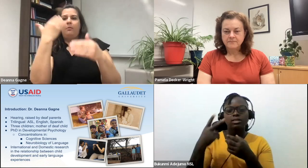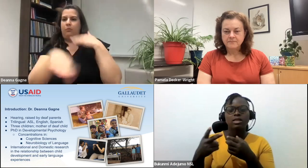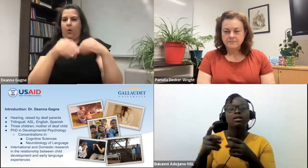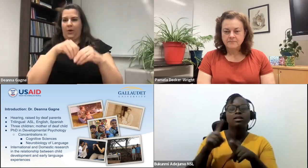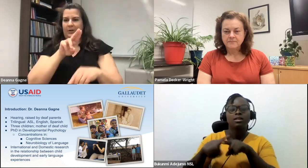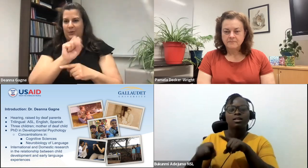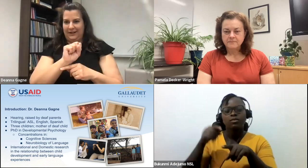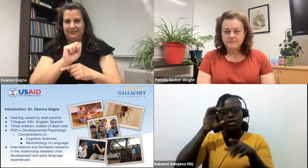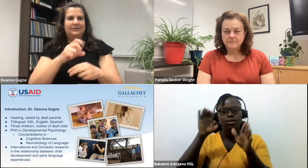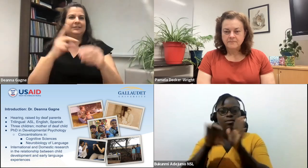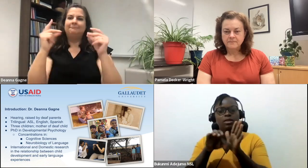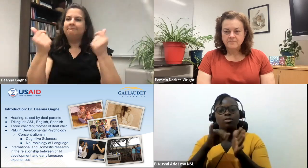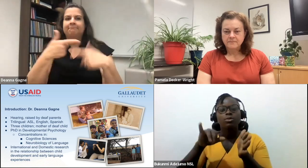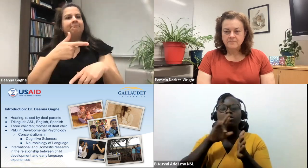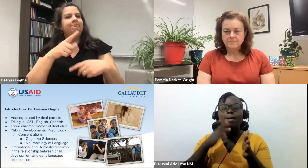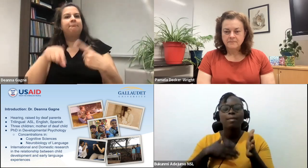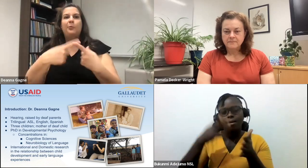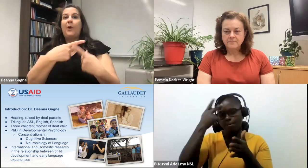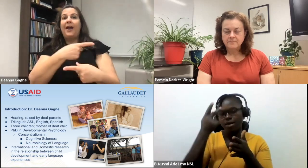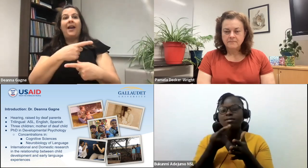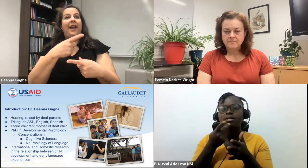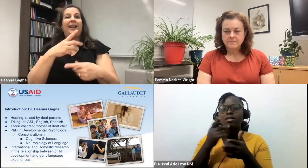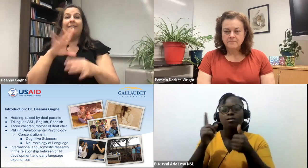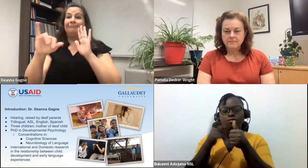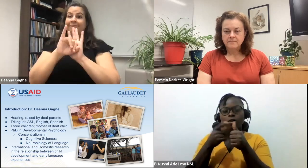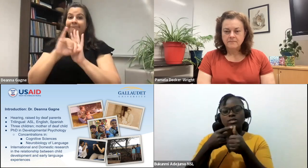and my father was born in the United States, and